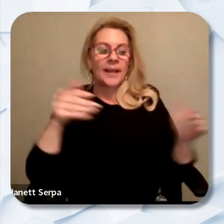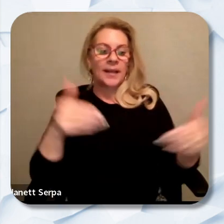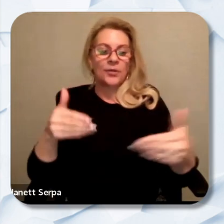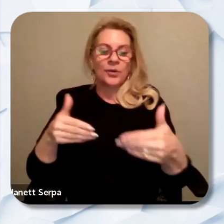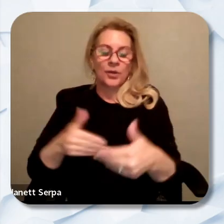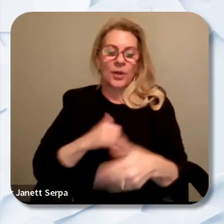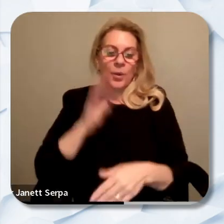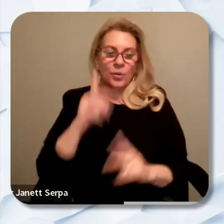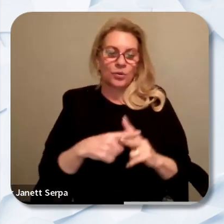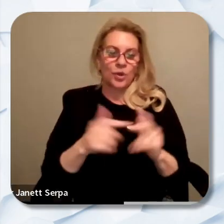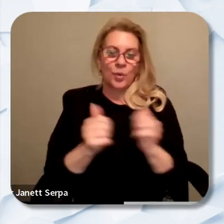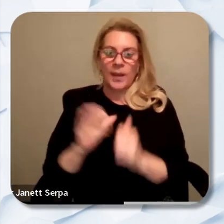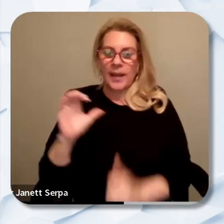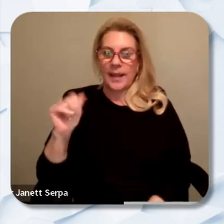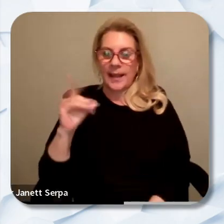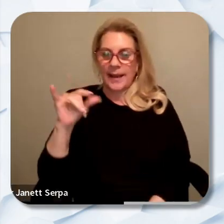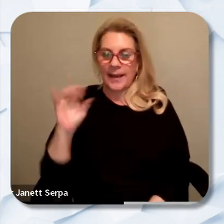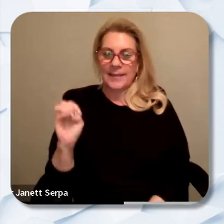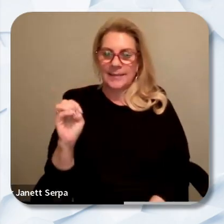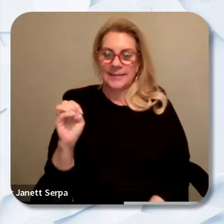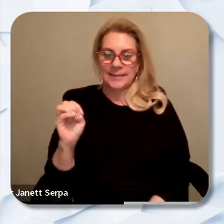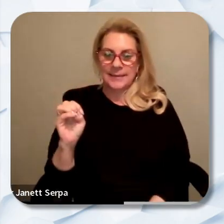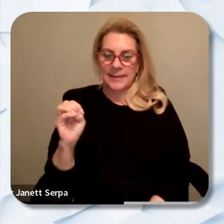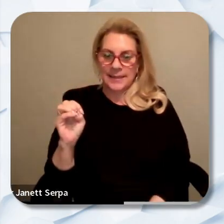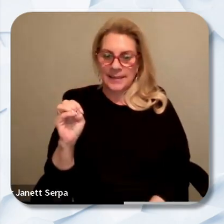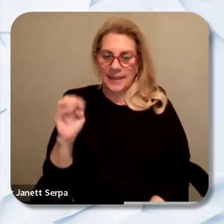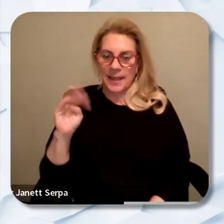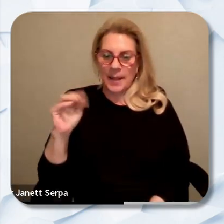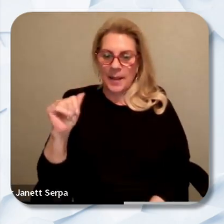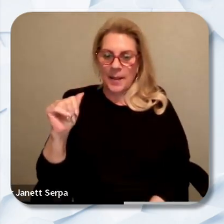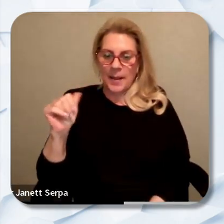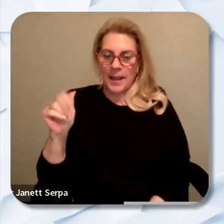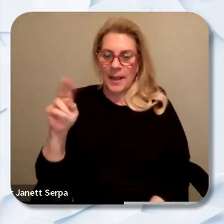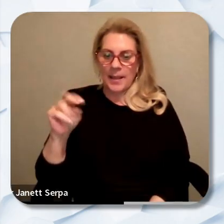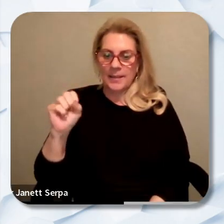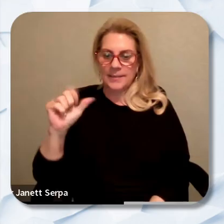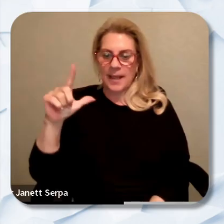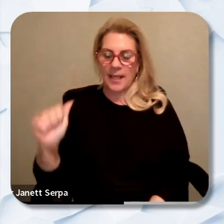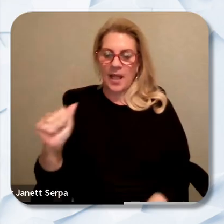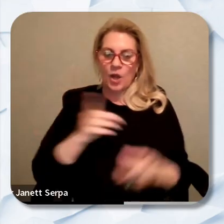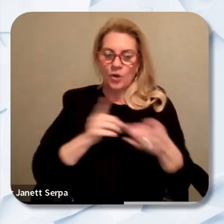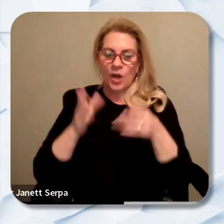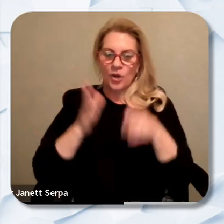I will start with Candace Manansala MS. Candace is the Director of the Child Development Center